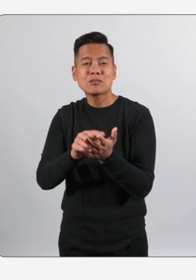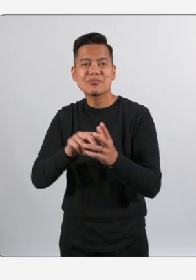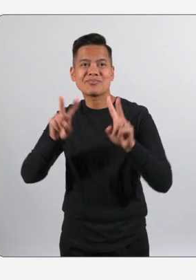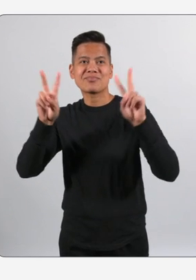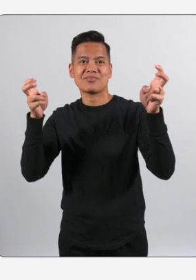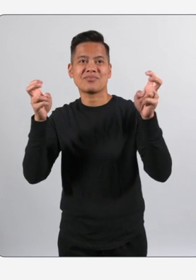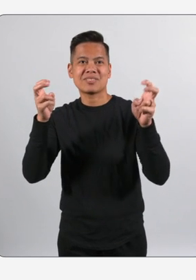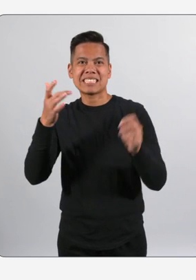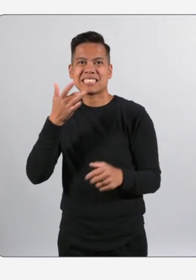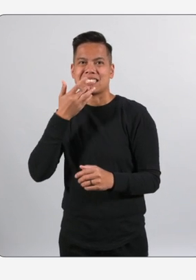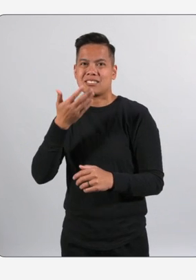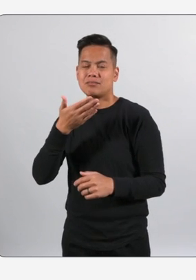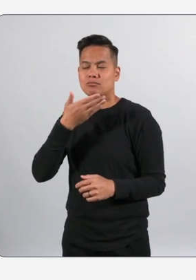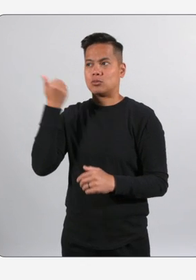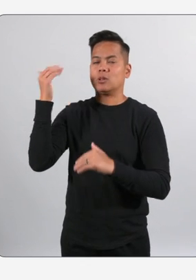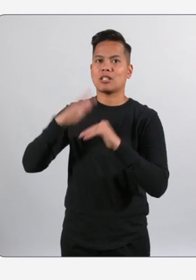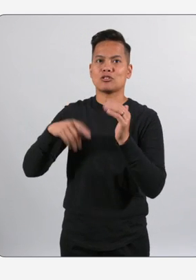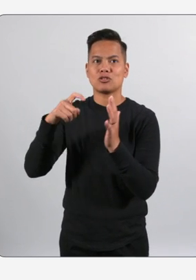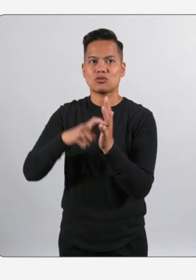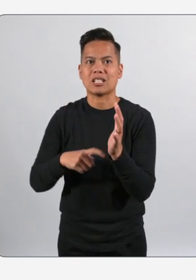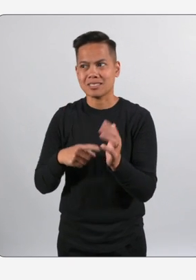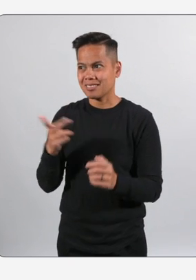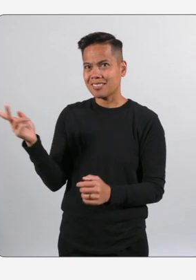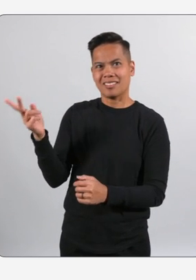Lauren and Liz, I could not have said it better myself.